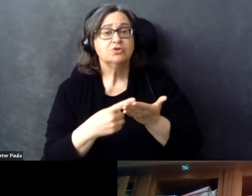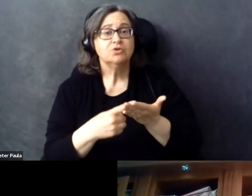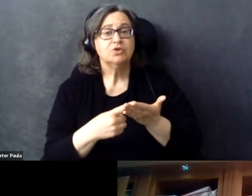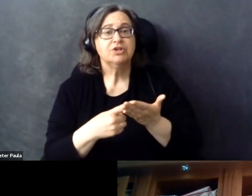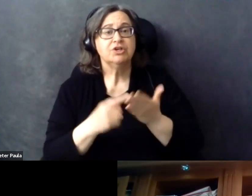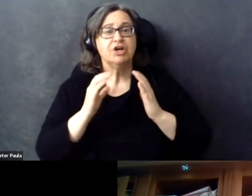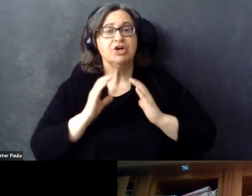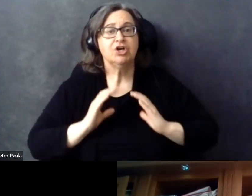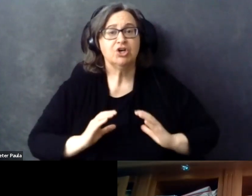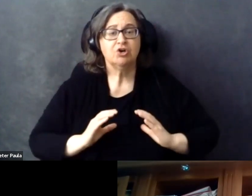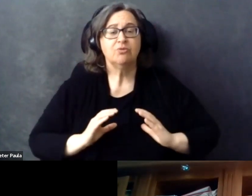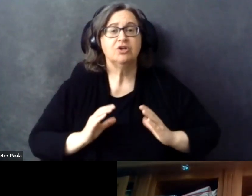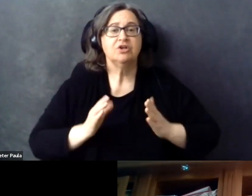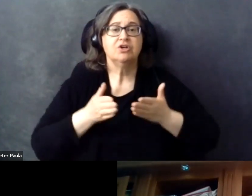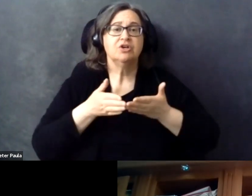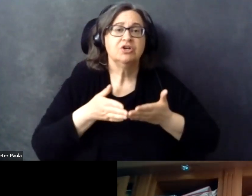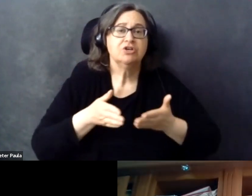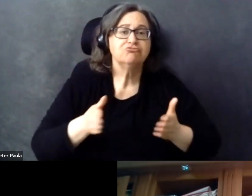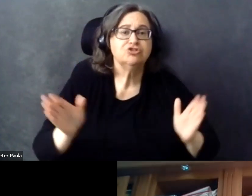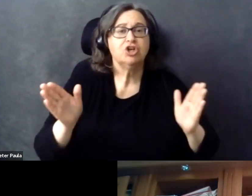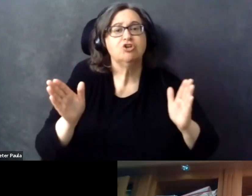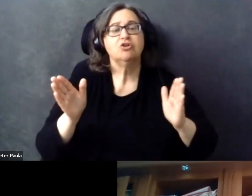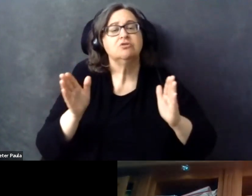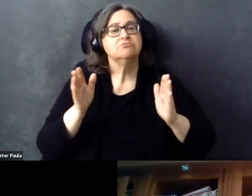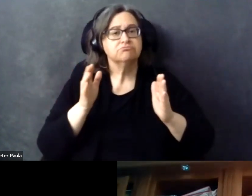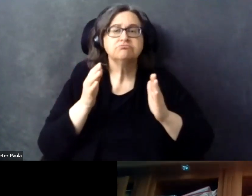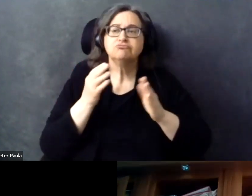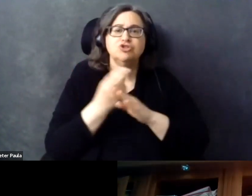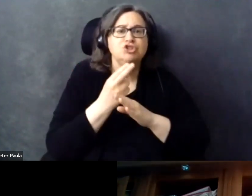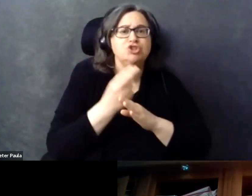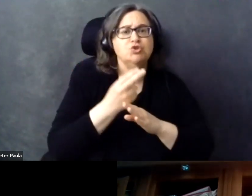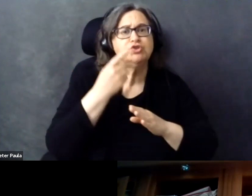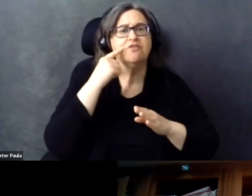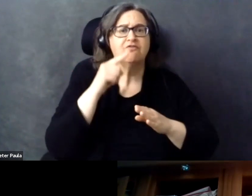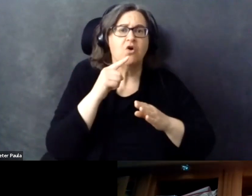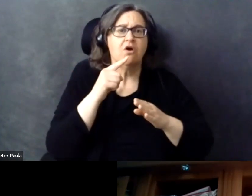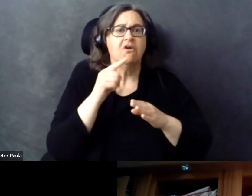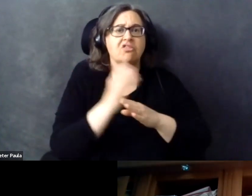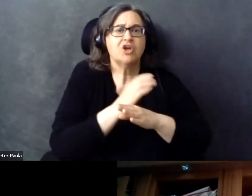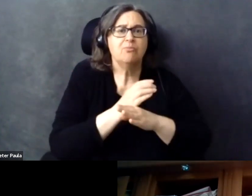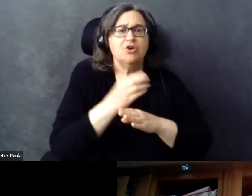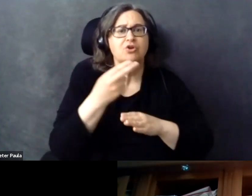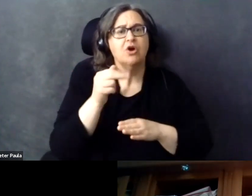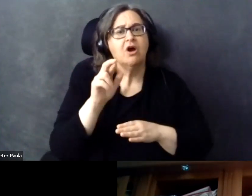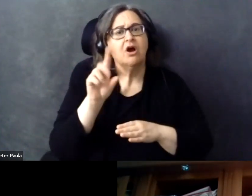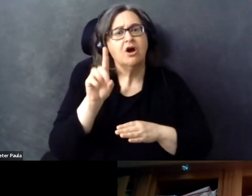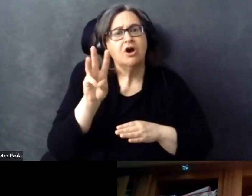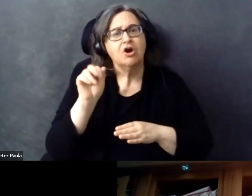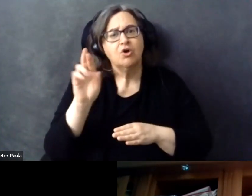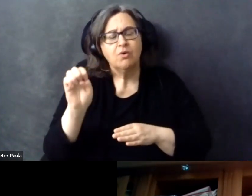them are very important for this subject of today because we are talking about consumer general purpose computer hardware and